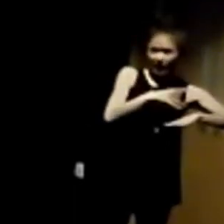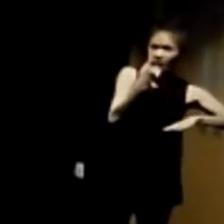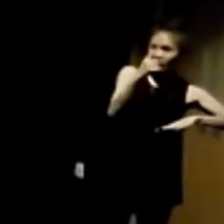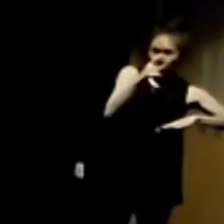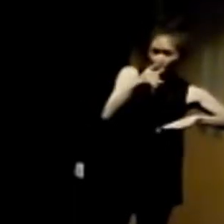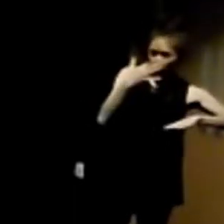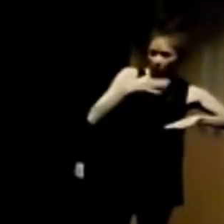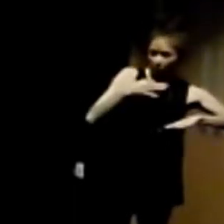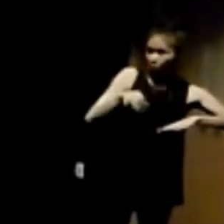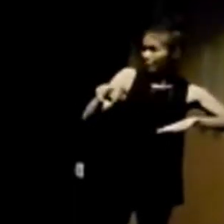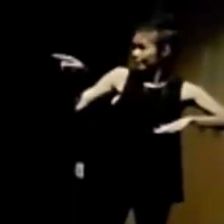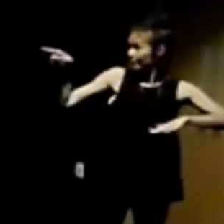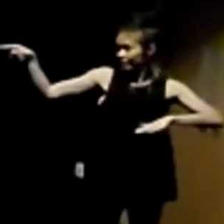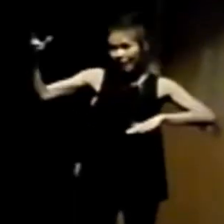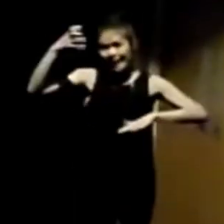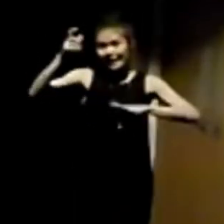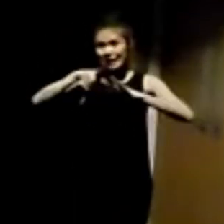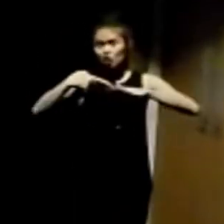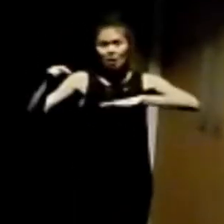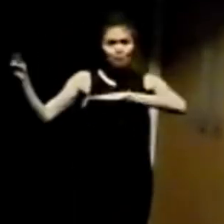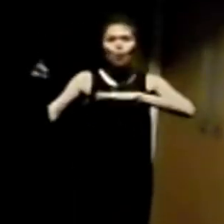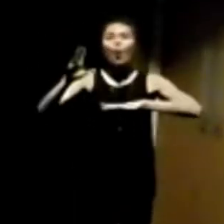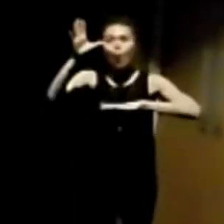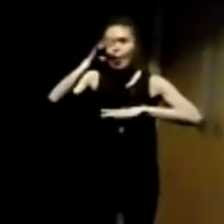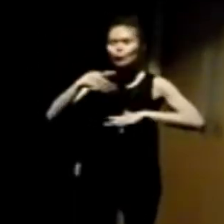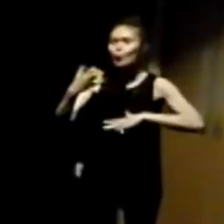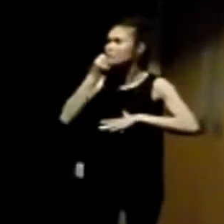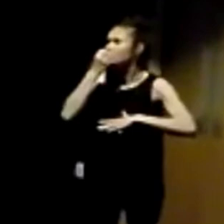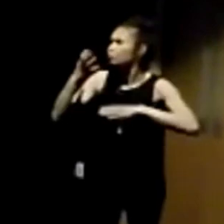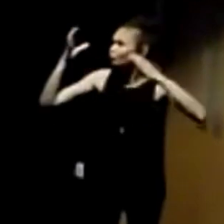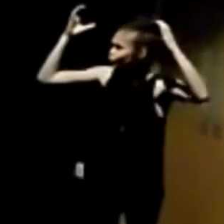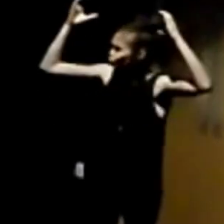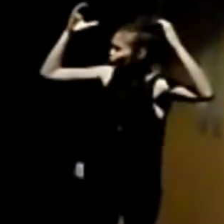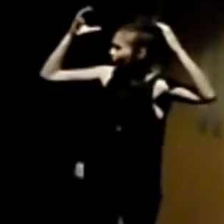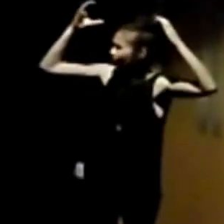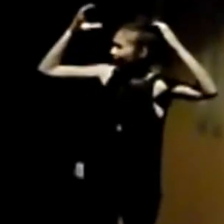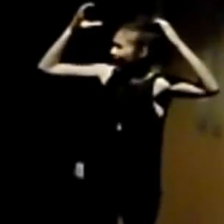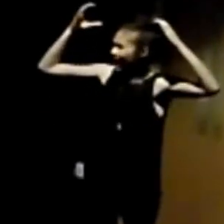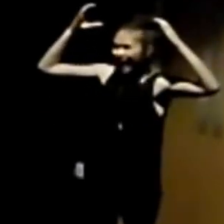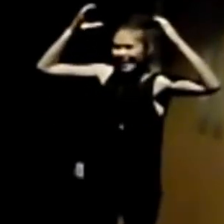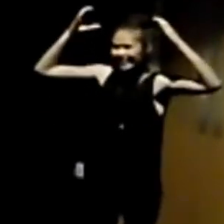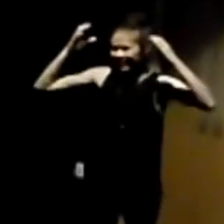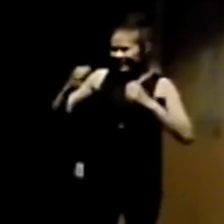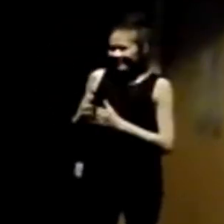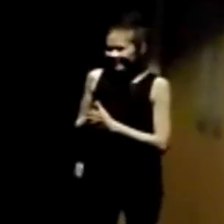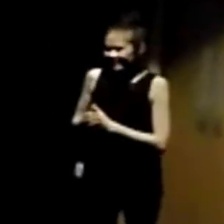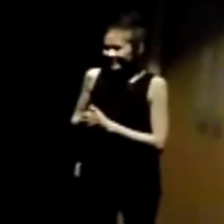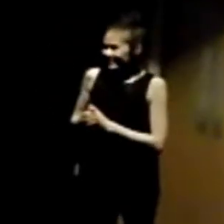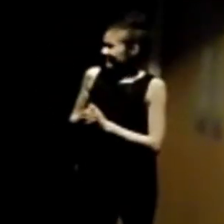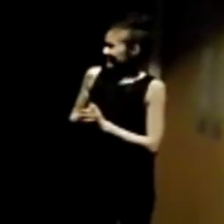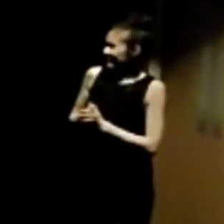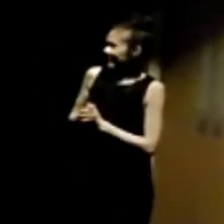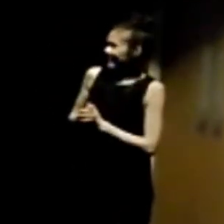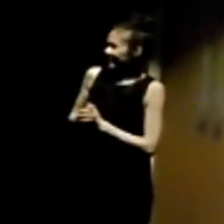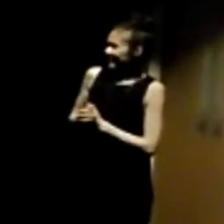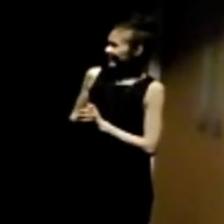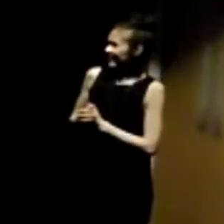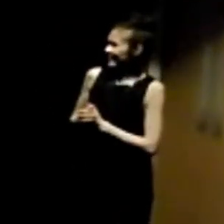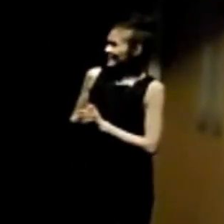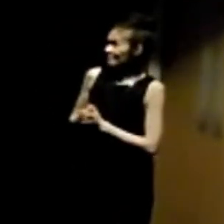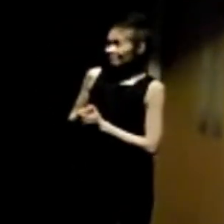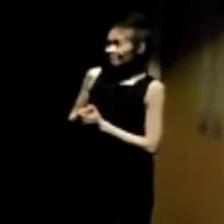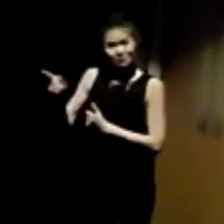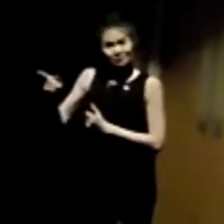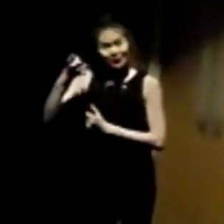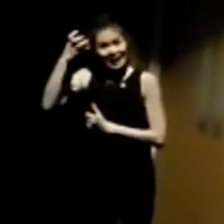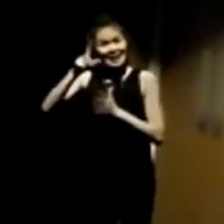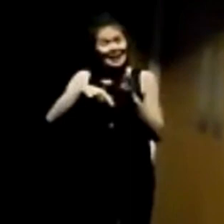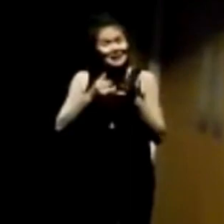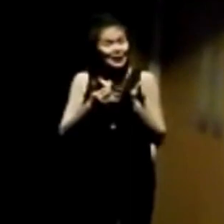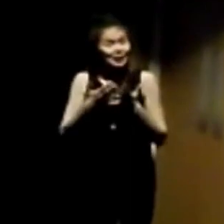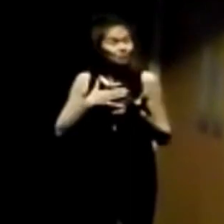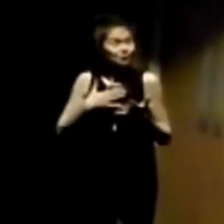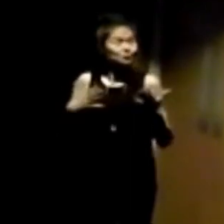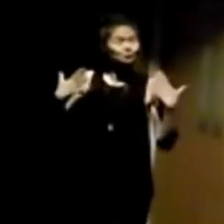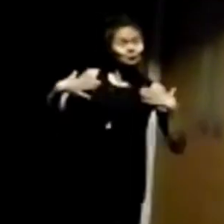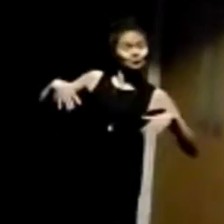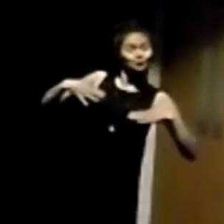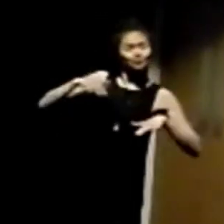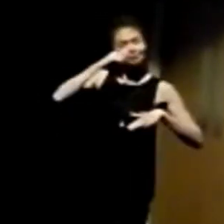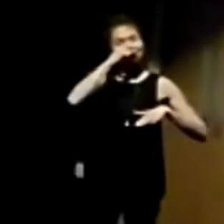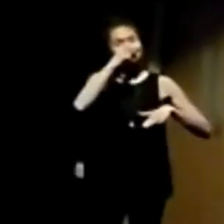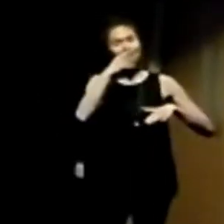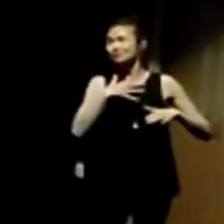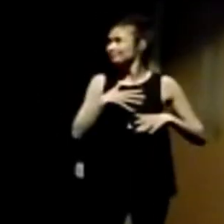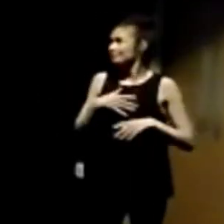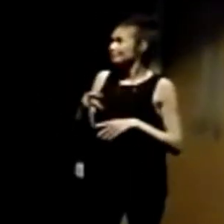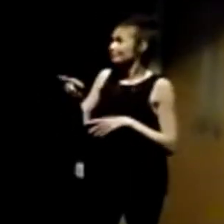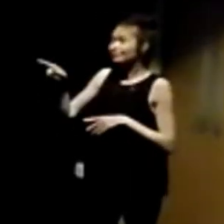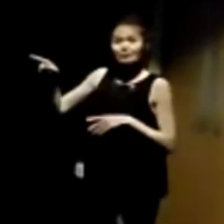And, er, he has a magnificent hat there. There’s his hat and he was notoriously bisexual.